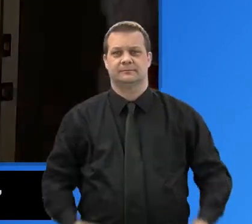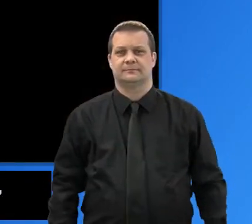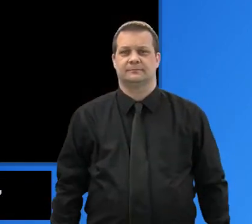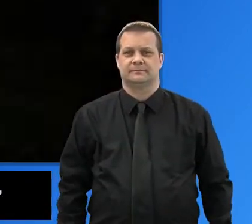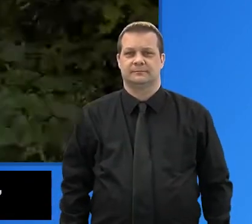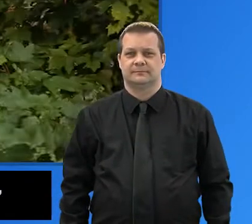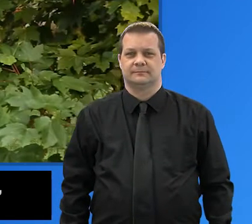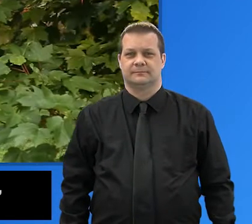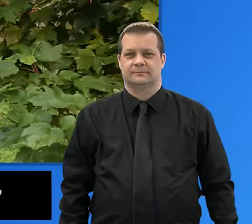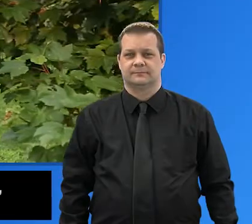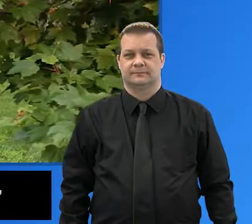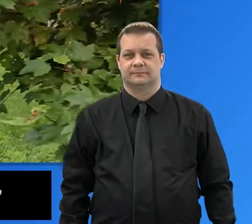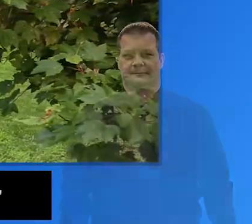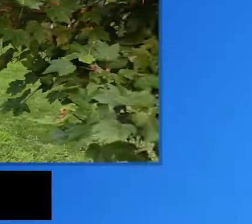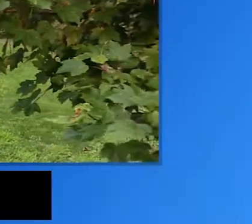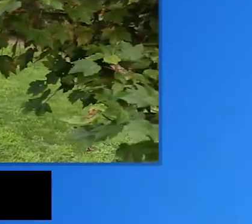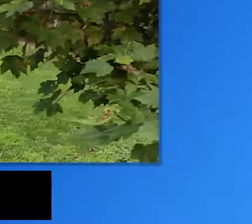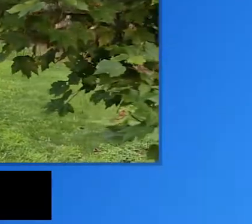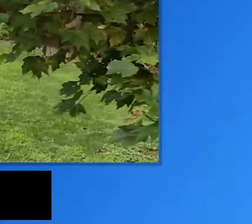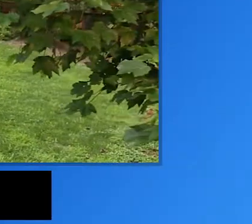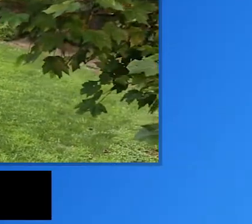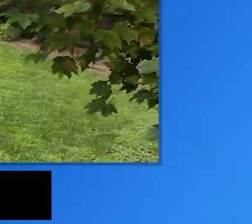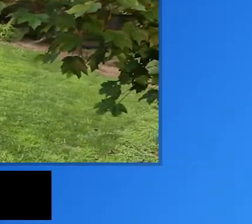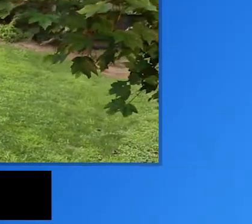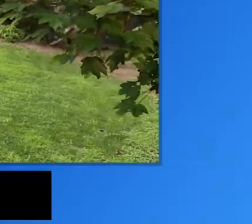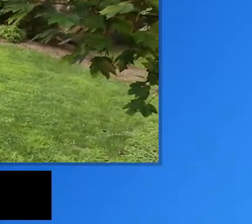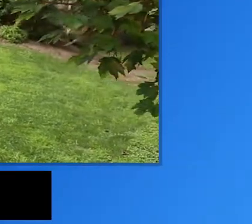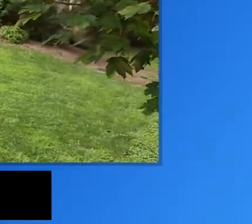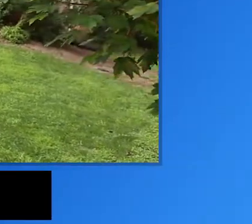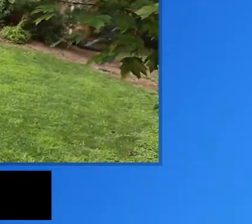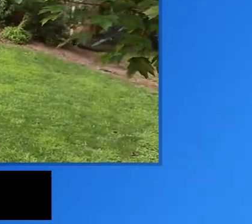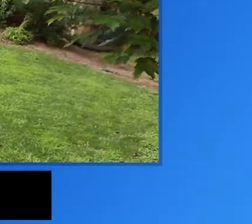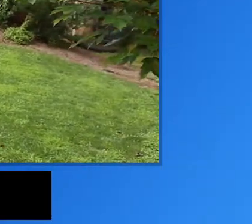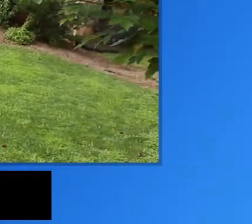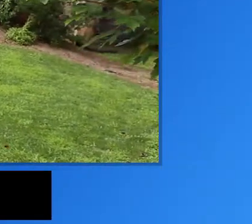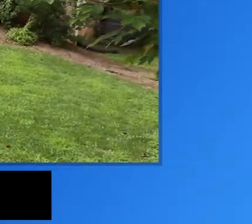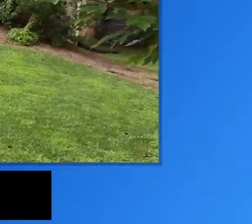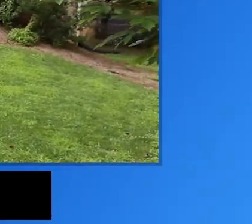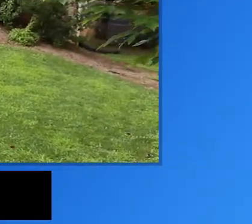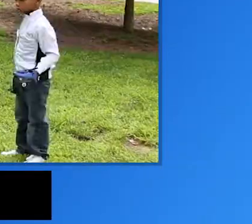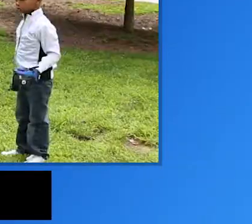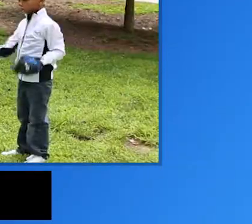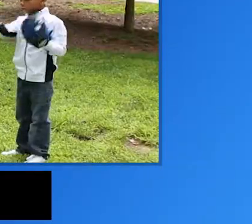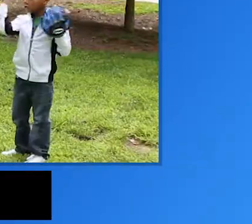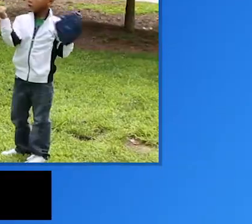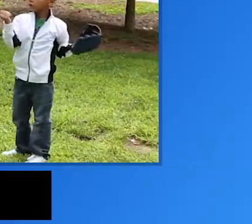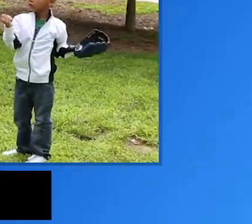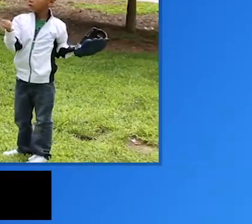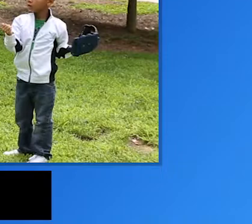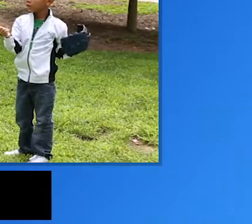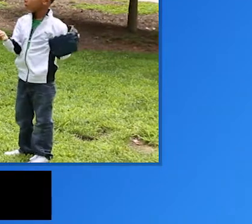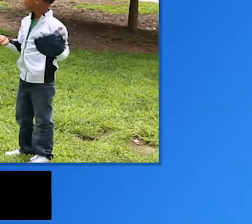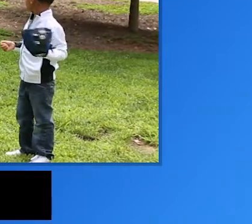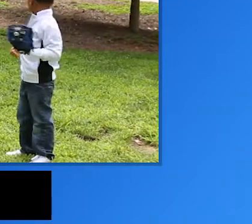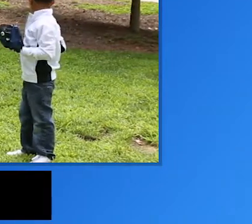Here you go. Catch it! Whoa, good catch! Now toss it back to me. Into my glove. Good job!